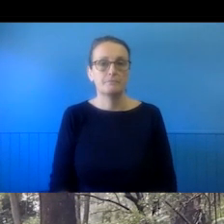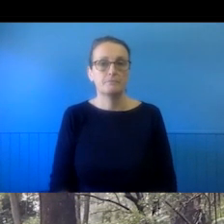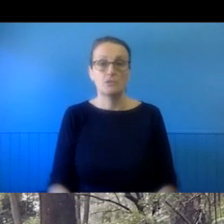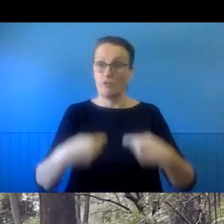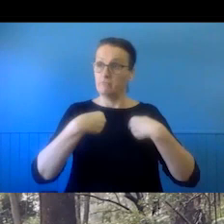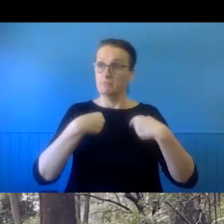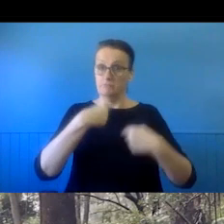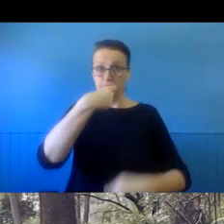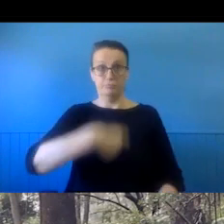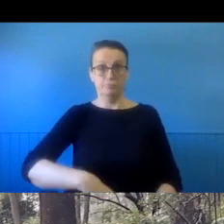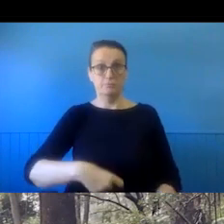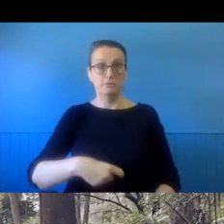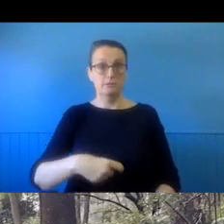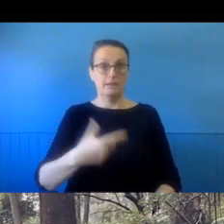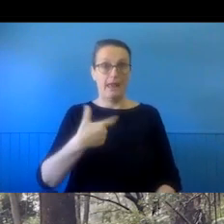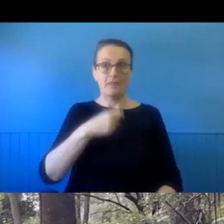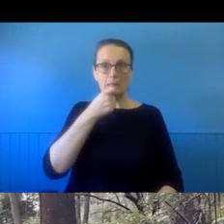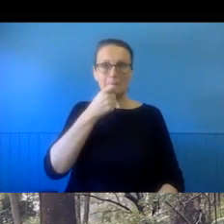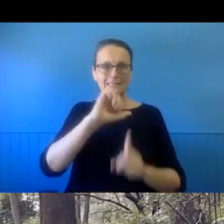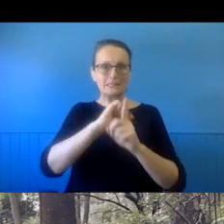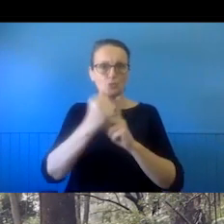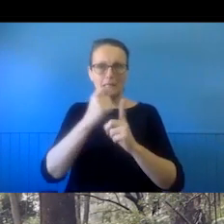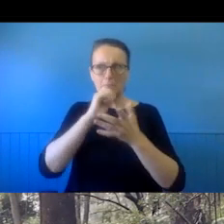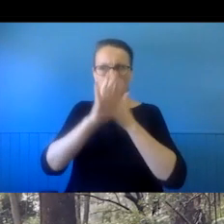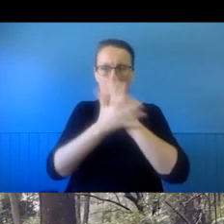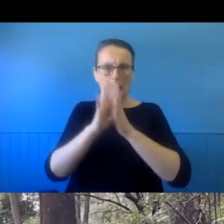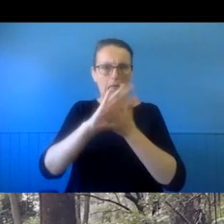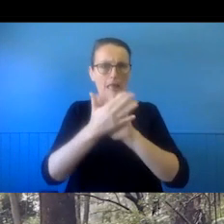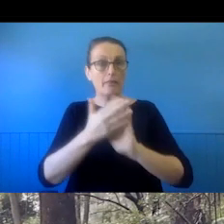situations that are a bit unstable or unclear. Why is all this